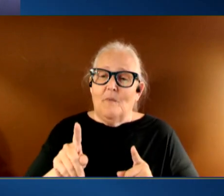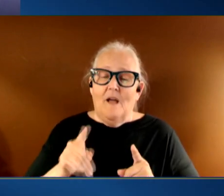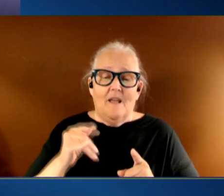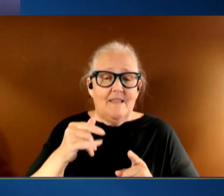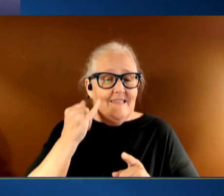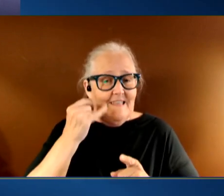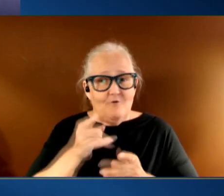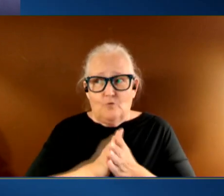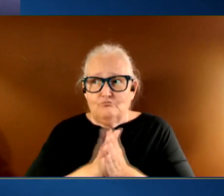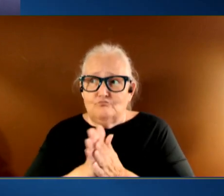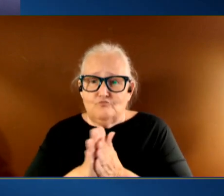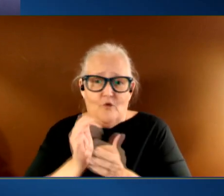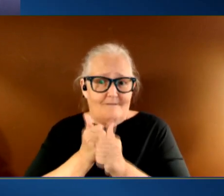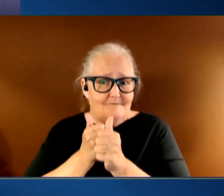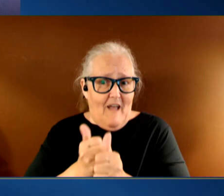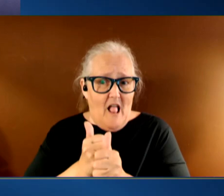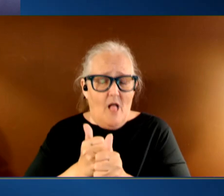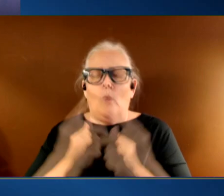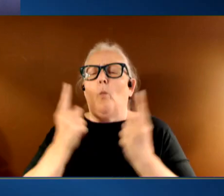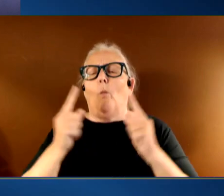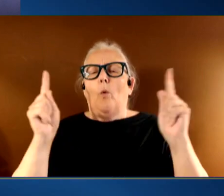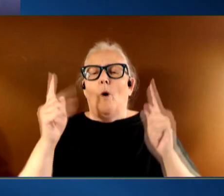great things can happen. And then bring in your friends. And even if they're not